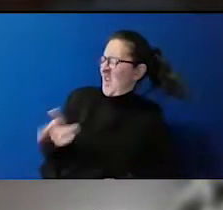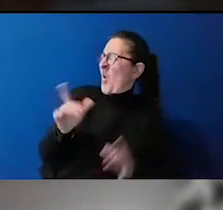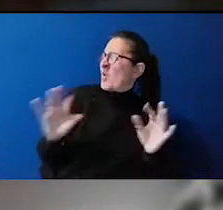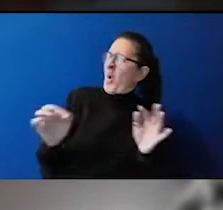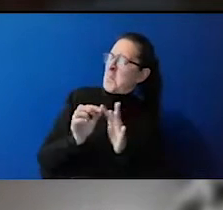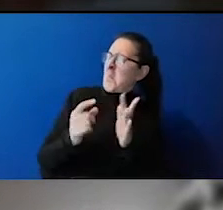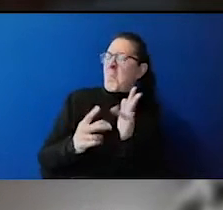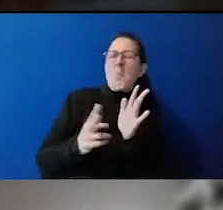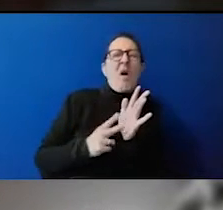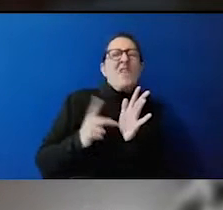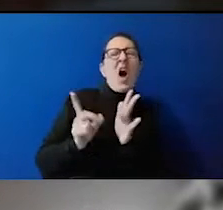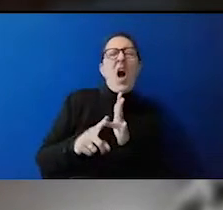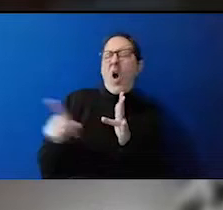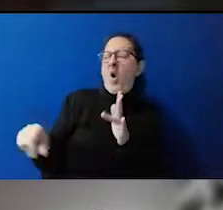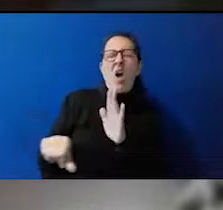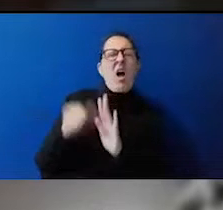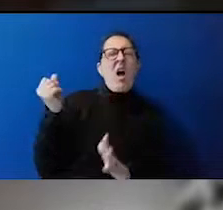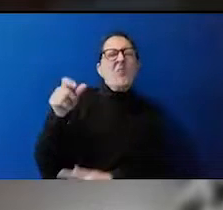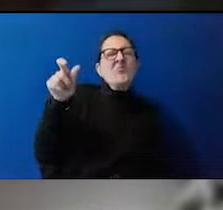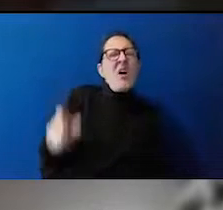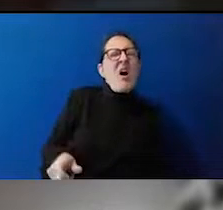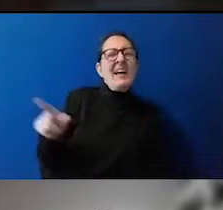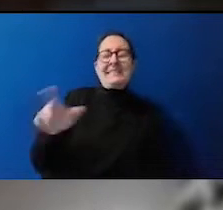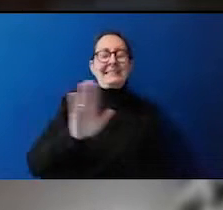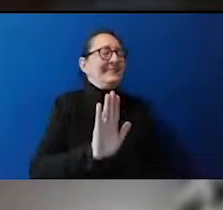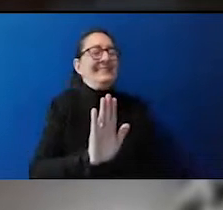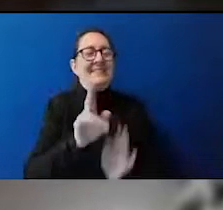we want to be able to help and make a difference in the work that we do this is not about billing